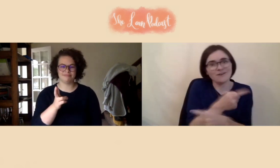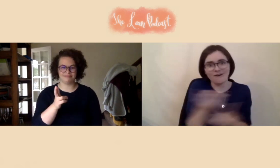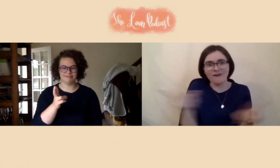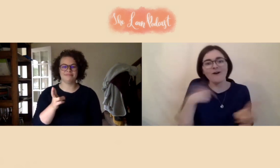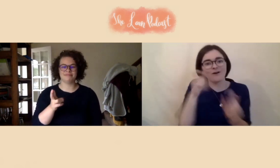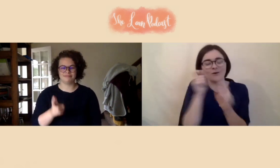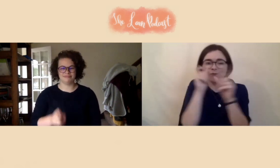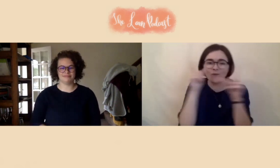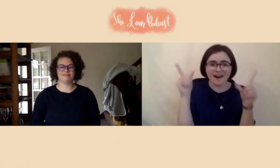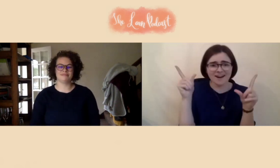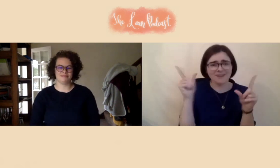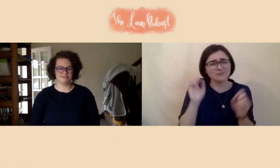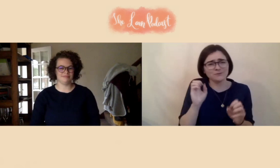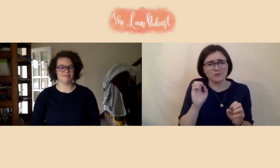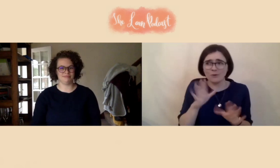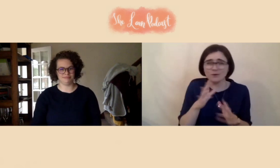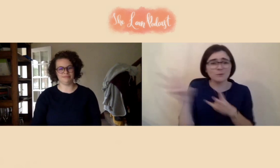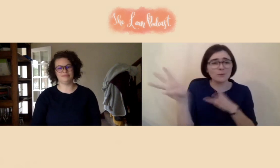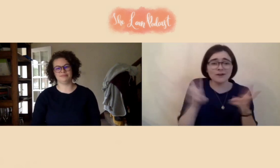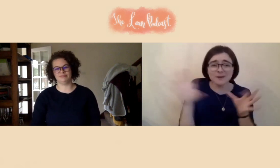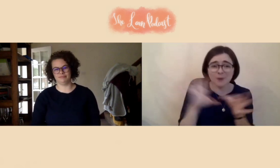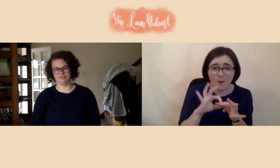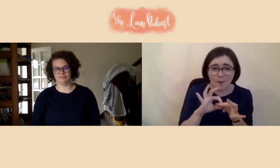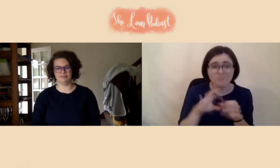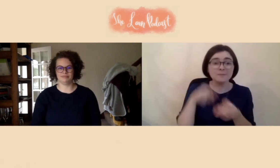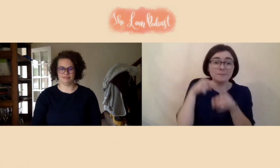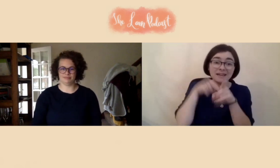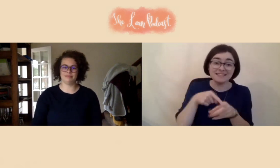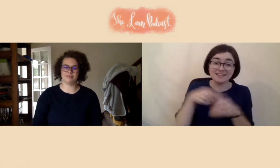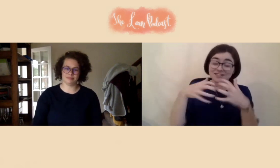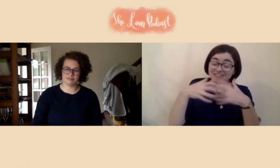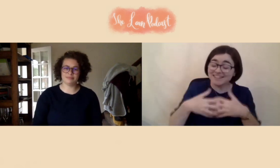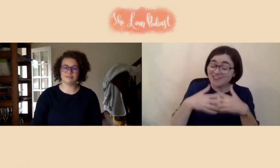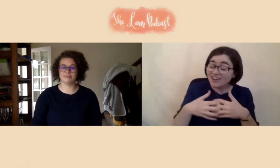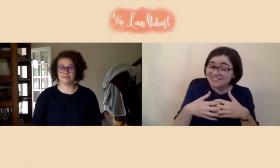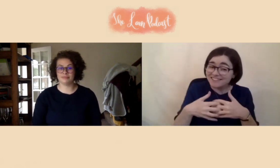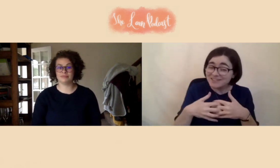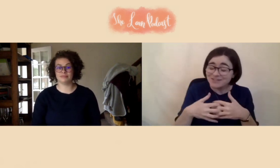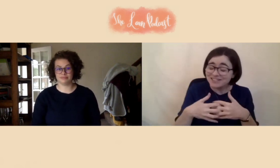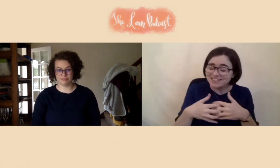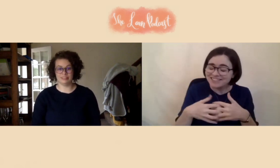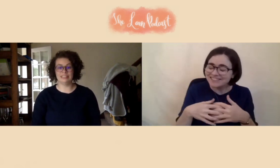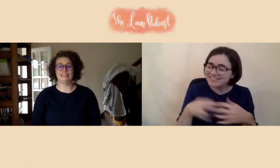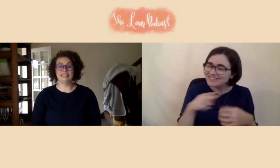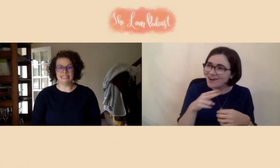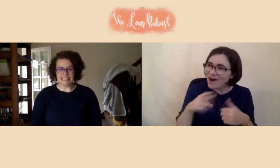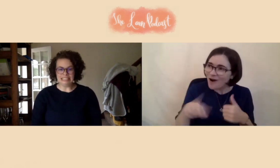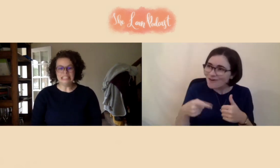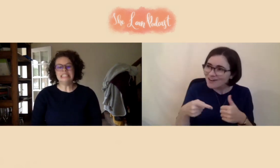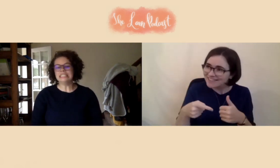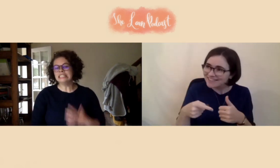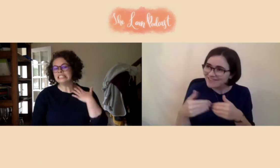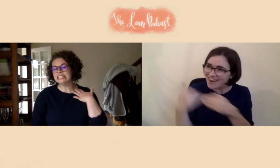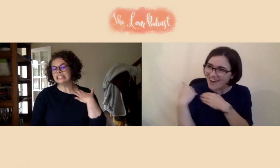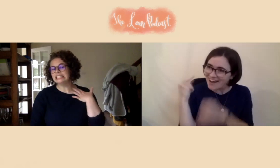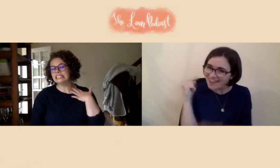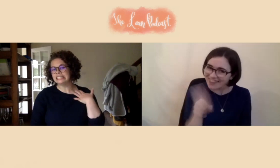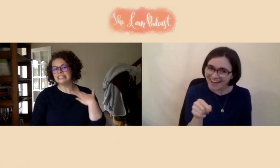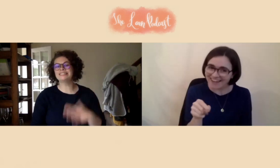from working at home, relying on technology, which is not always very reliable, especially when you're in the middle of all sorts of situations,